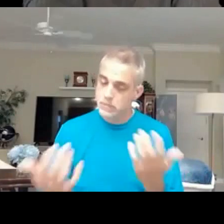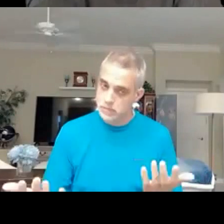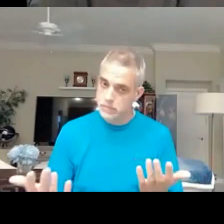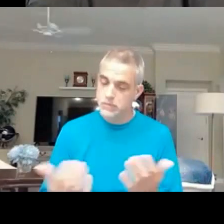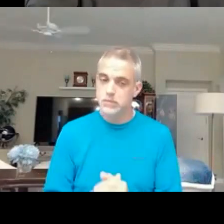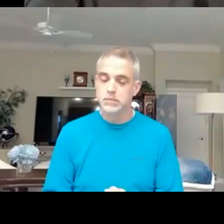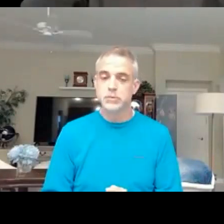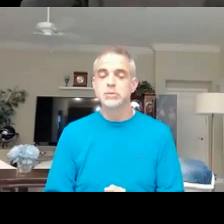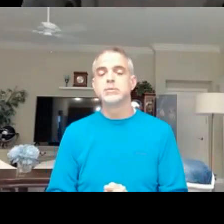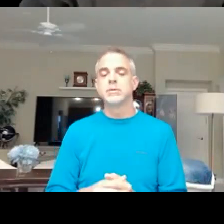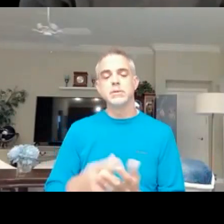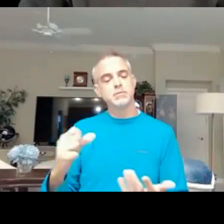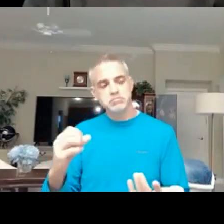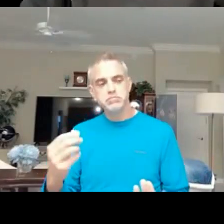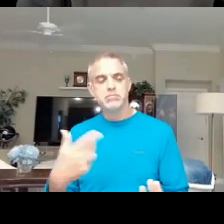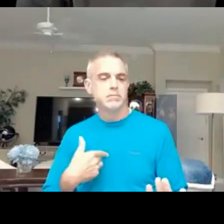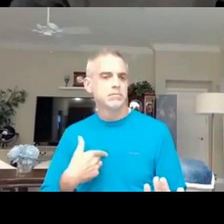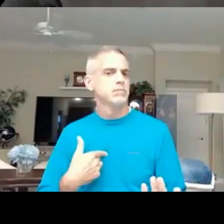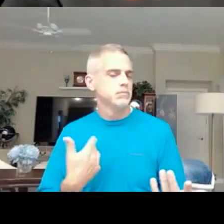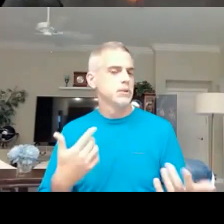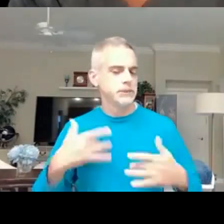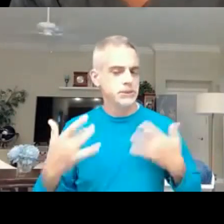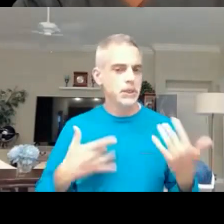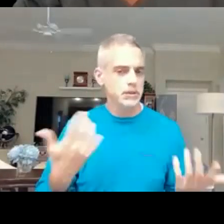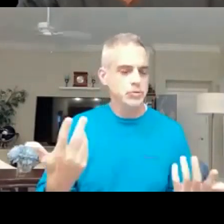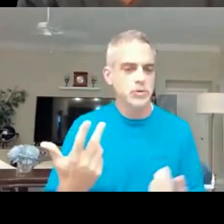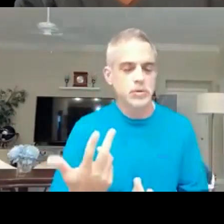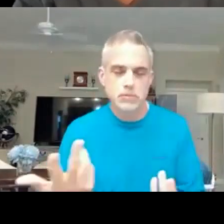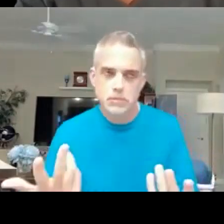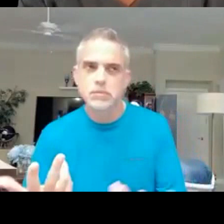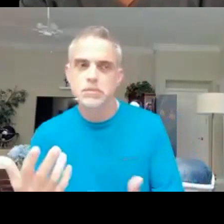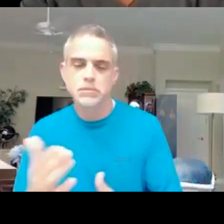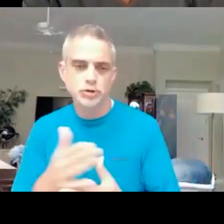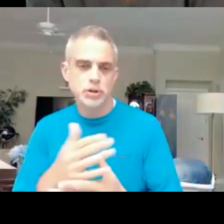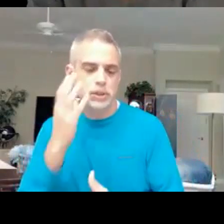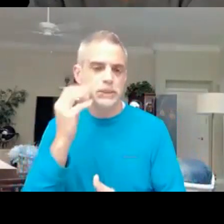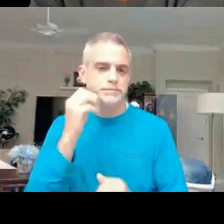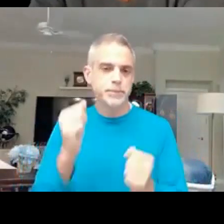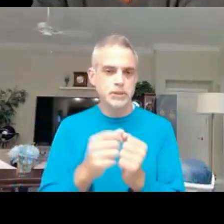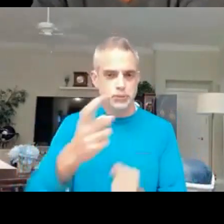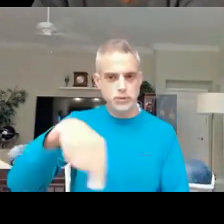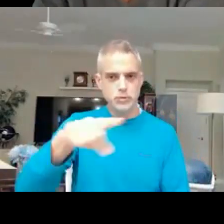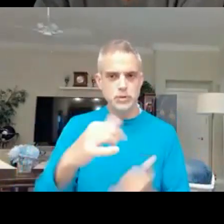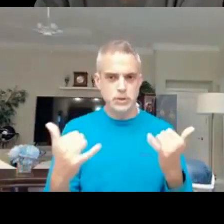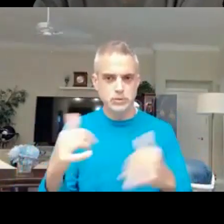Right, because sometimes deaf people have other things besides deafness that's happening. So, it's very interesting.